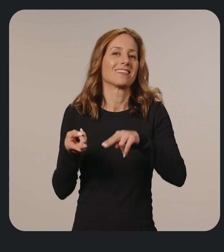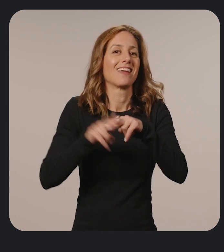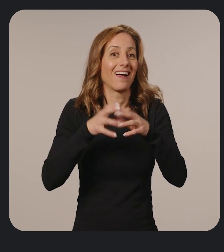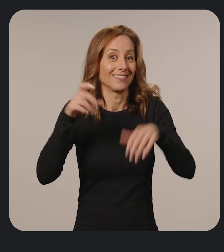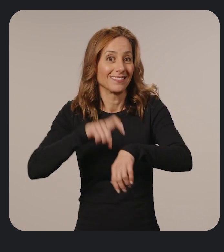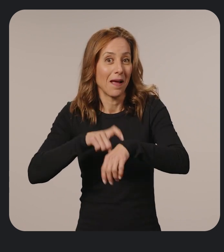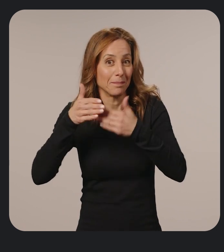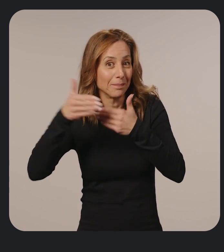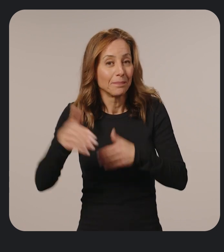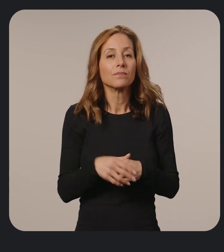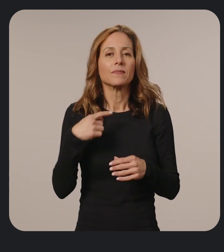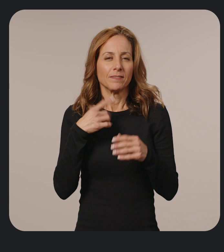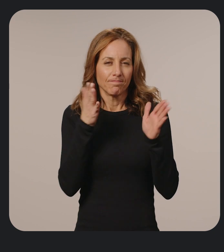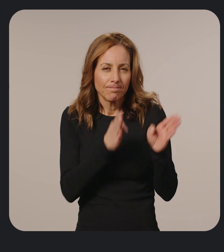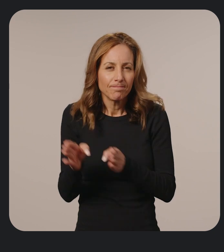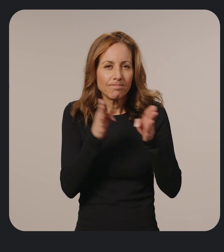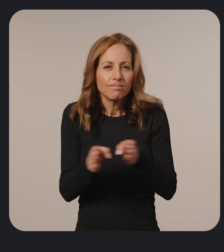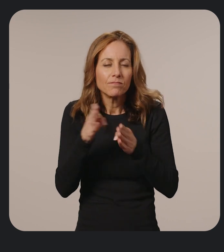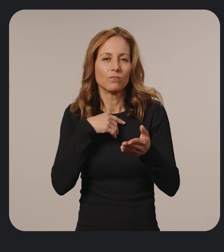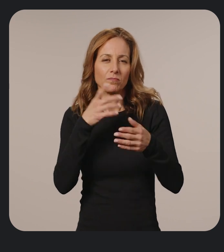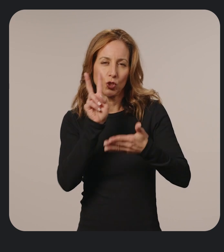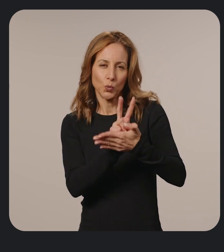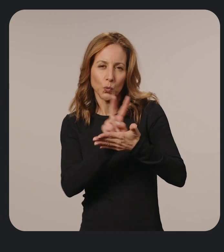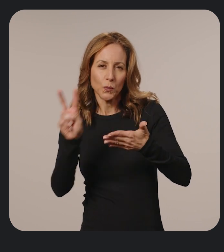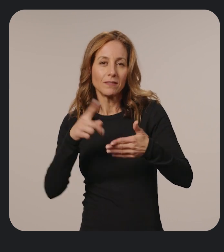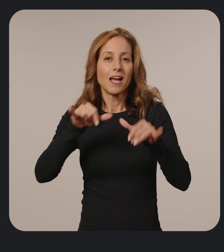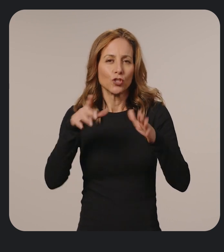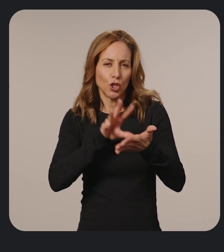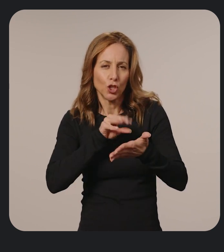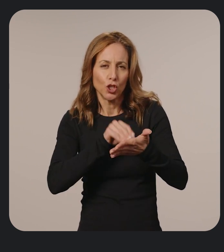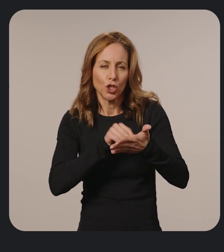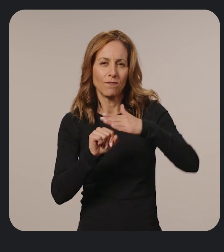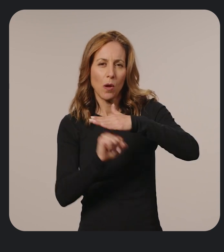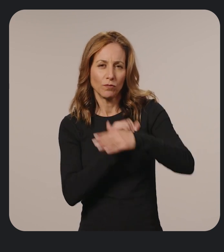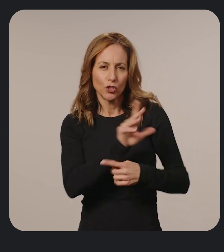We put together a plan where we would carve out two weeks for engineers to learn the foundations of Dart